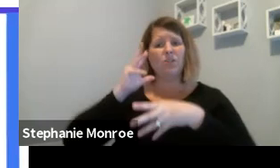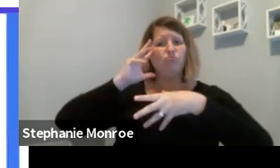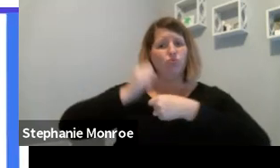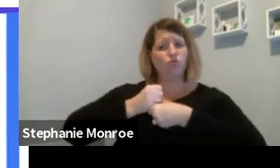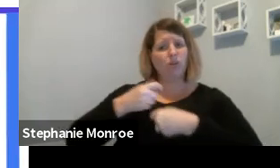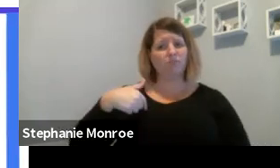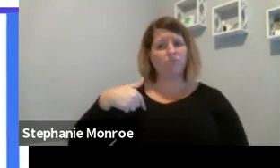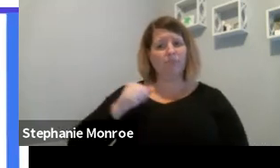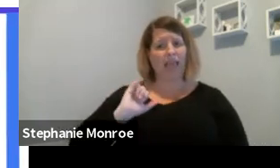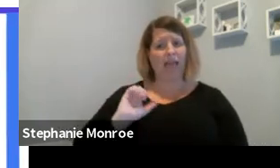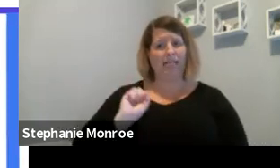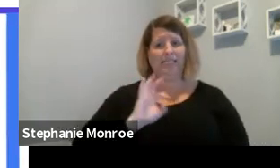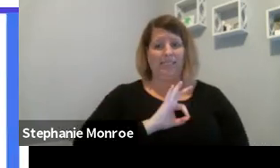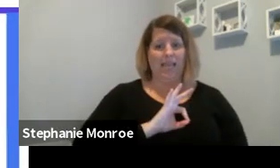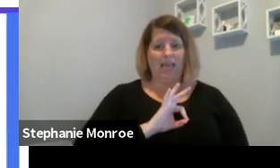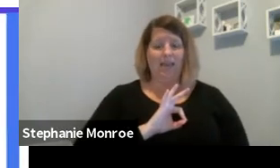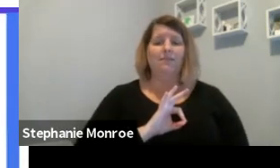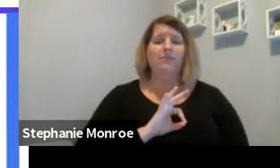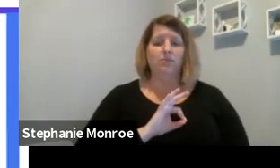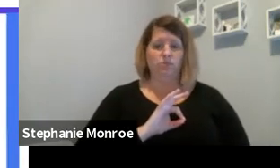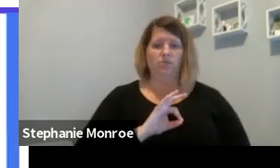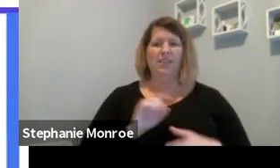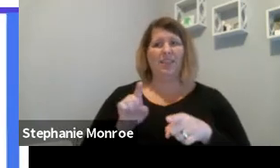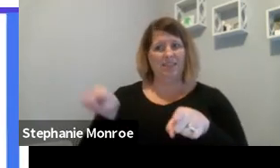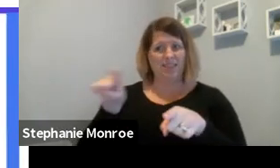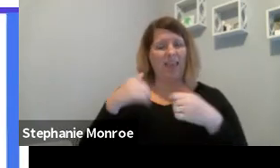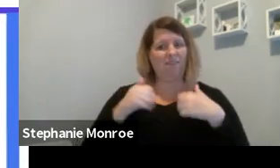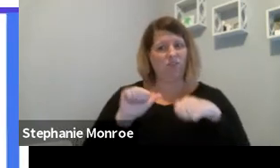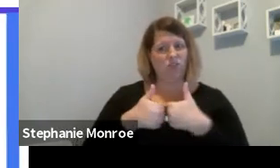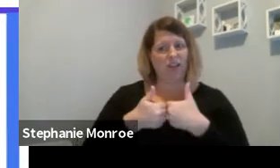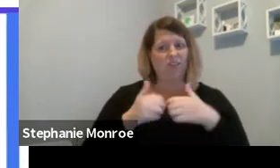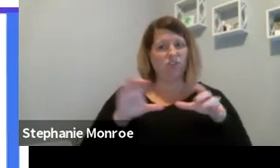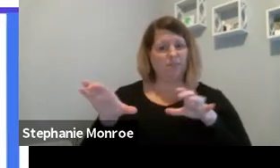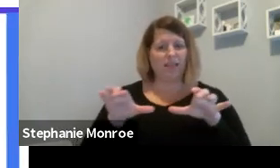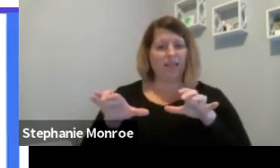who exhibits challenging behaviors,